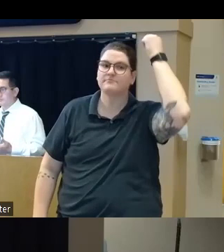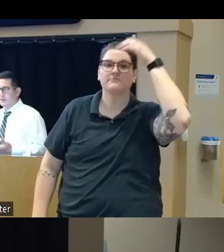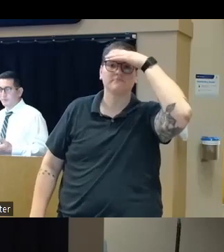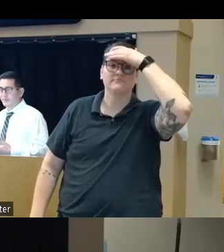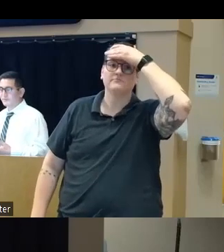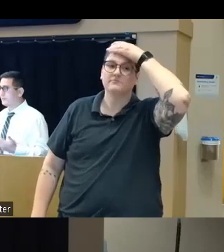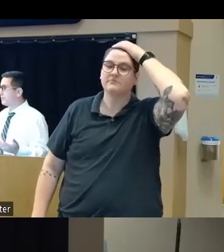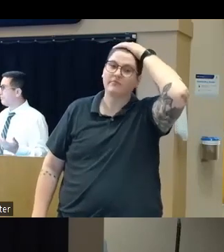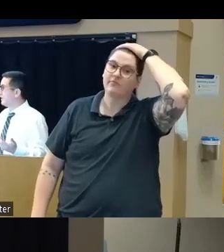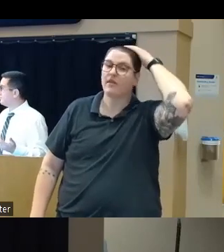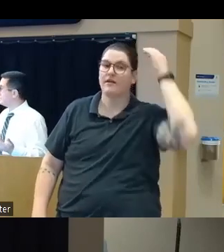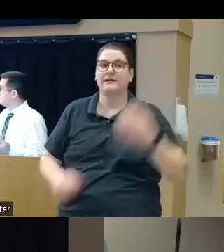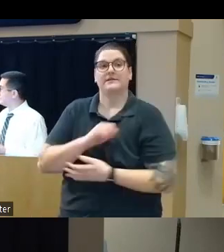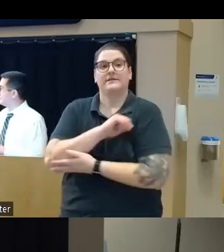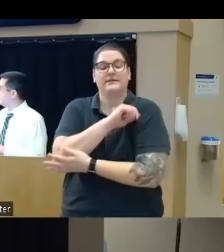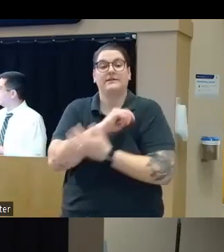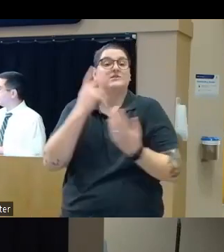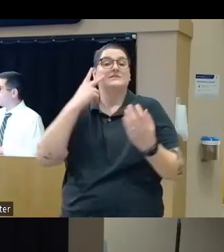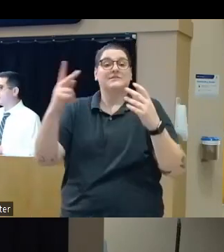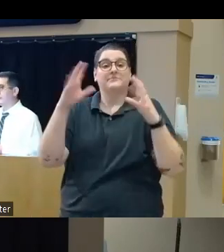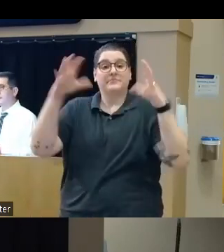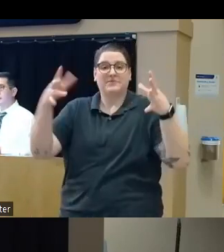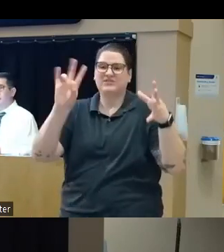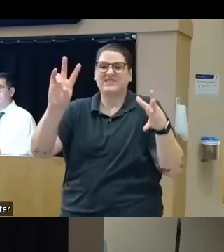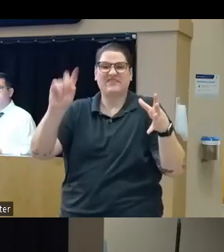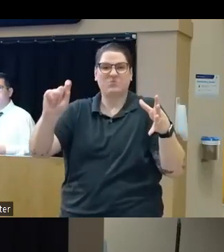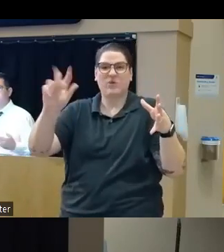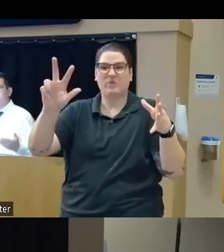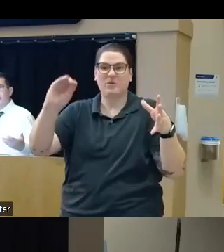system impairment we can see in the general population about 7.3 percent of people report